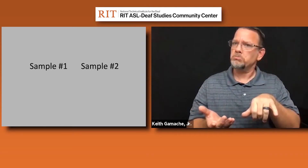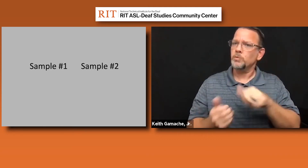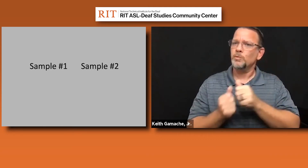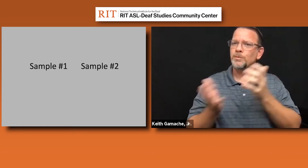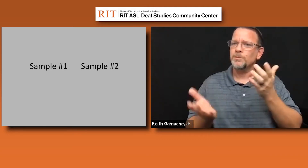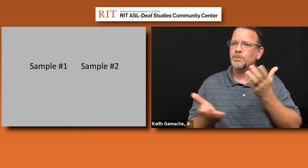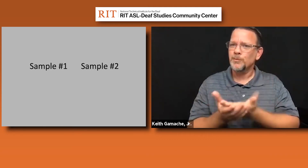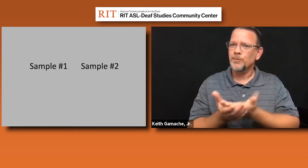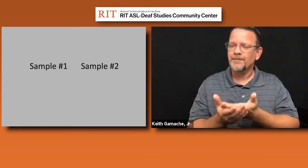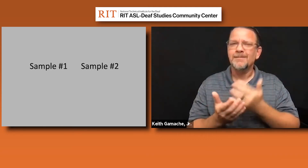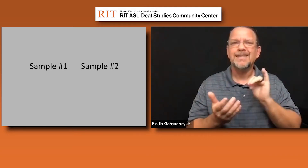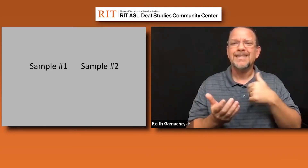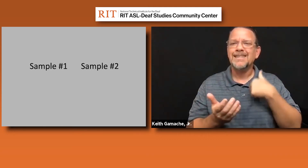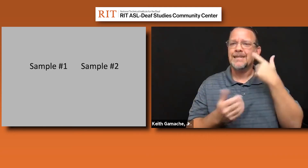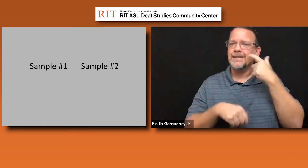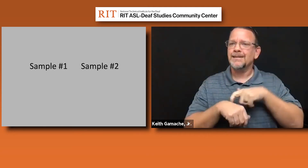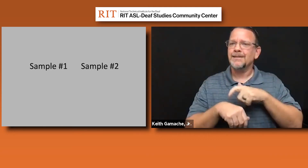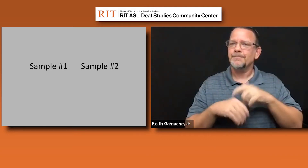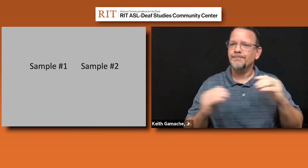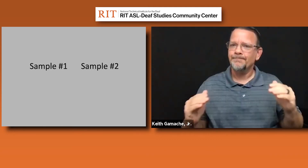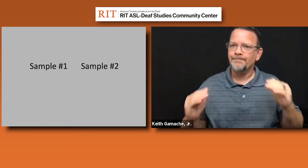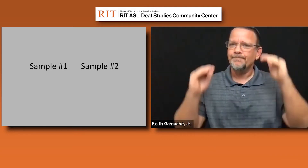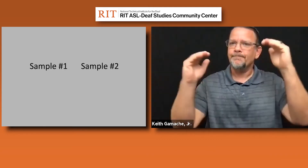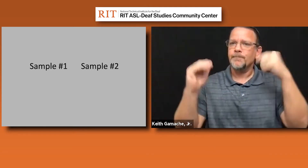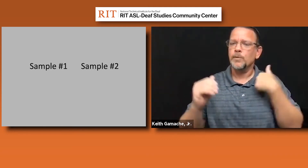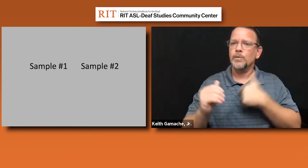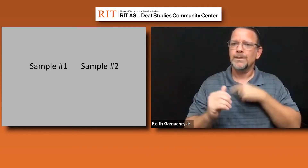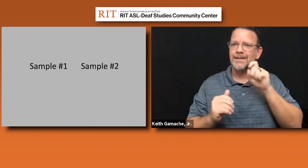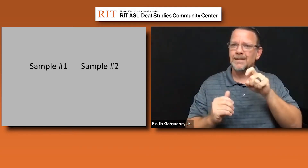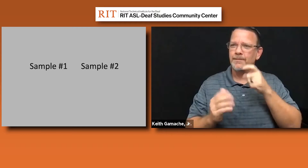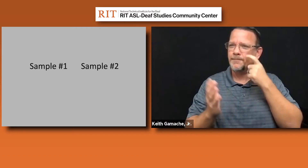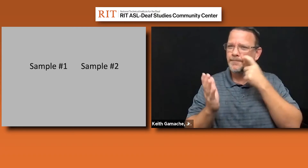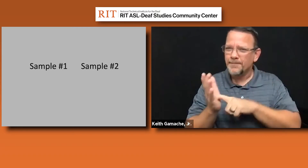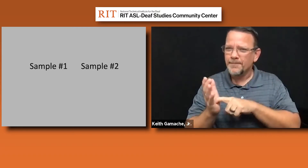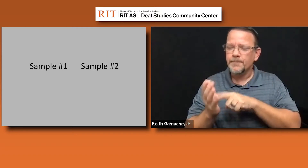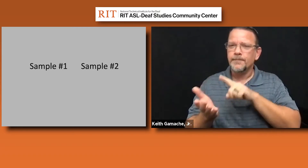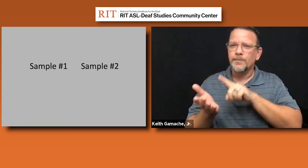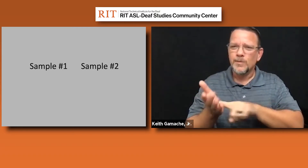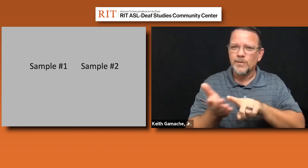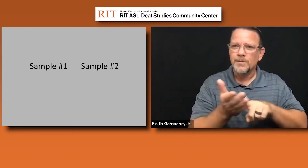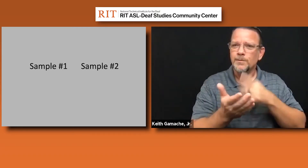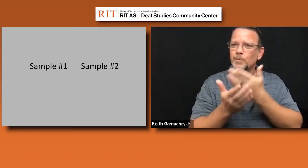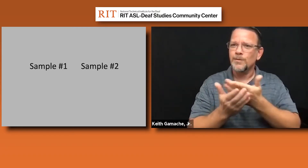and we can't always necessarily back things with our data, and so in terms of elevating and advancing, we need data.